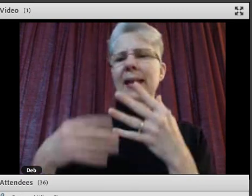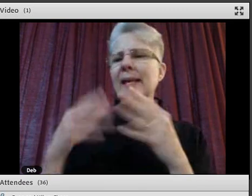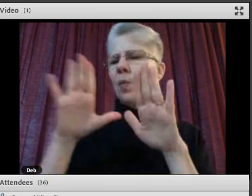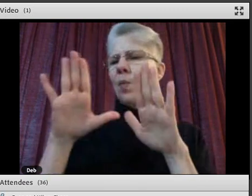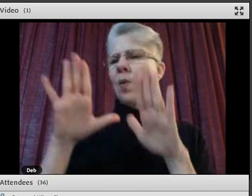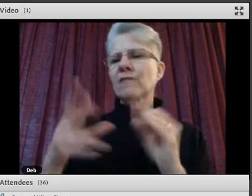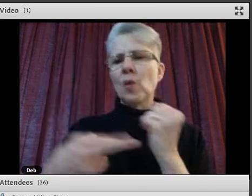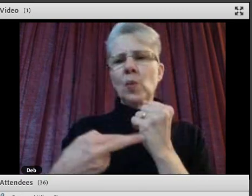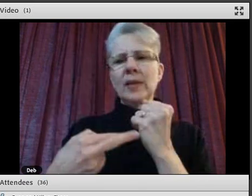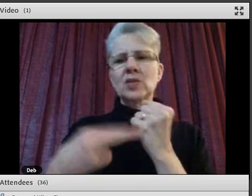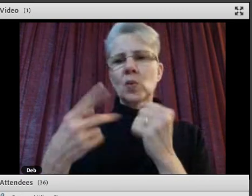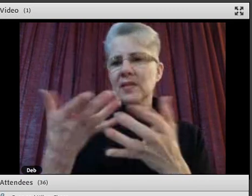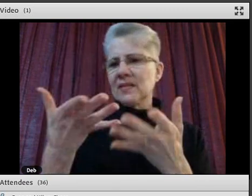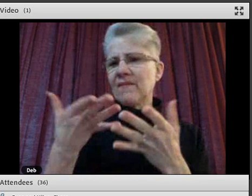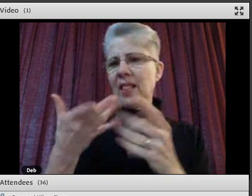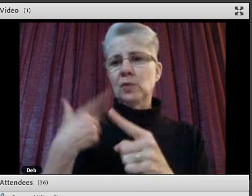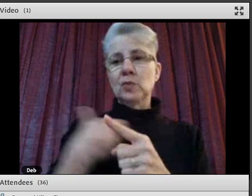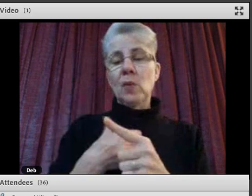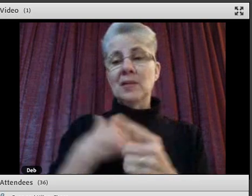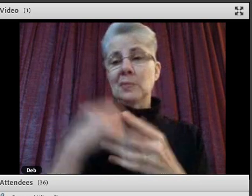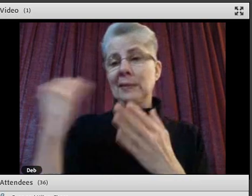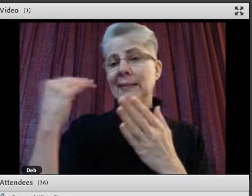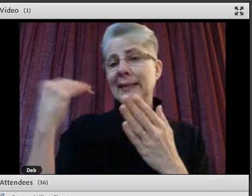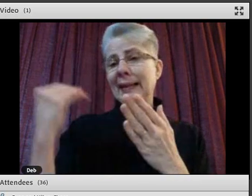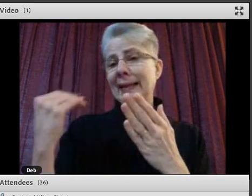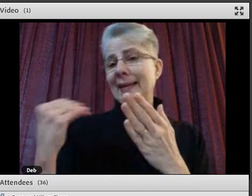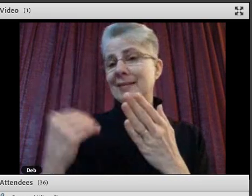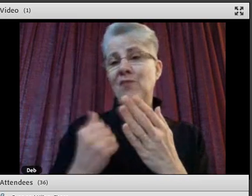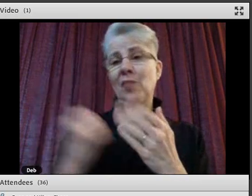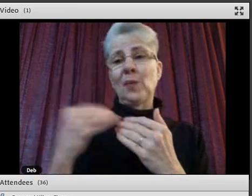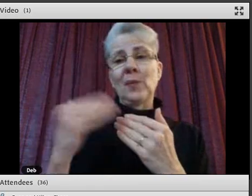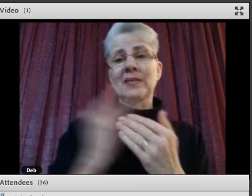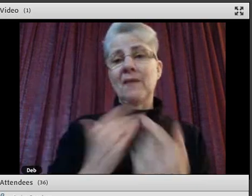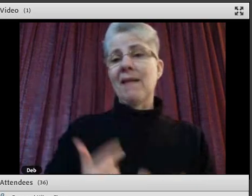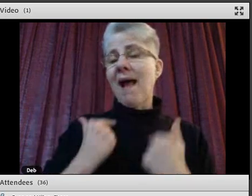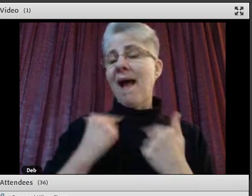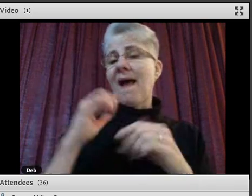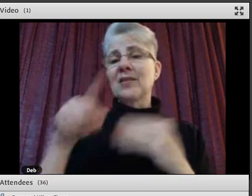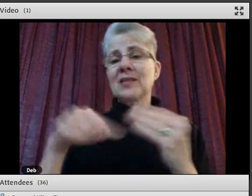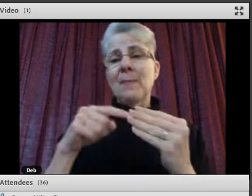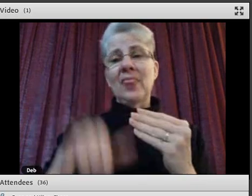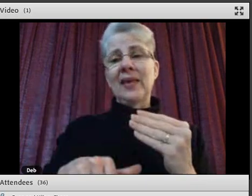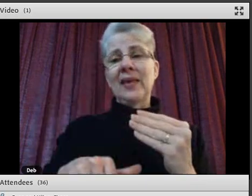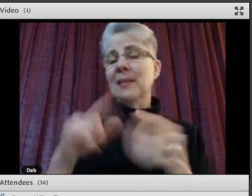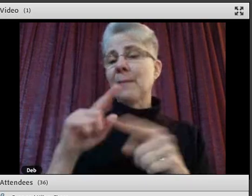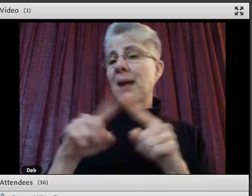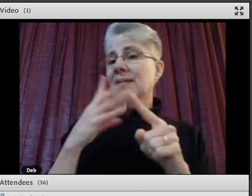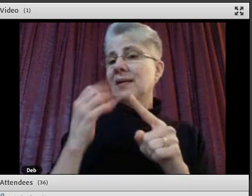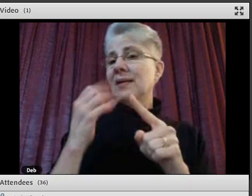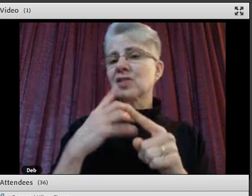There's so many amazing resources available to us. We could list resources for the rest of our lives